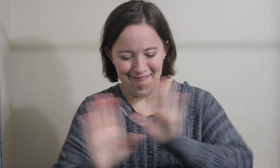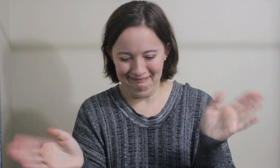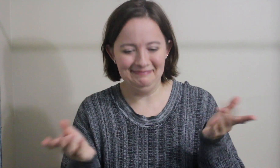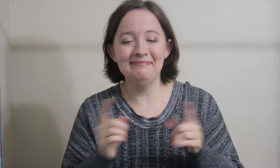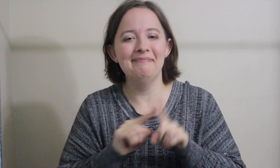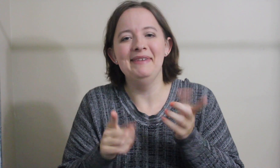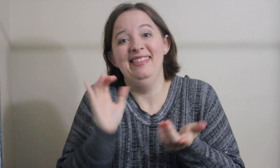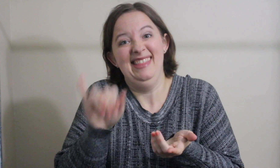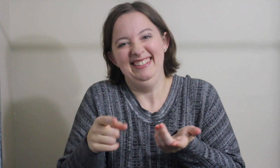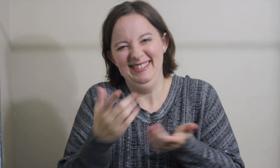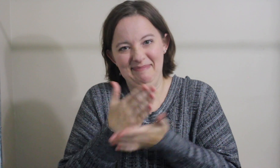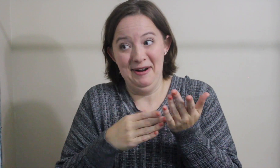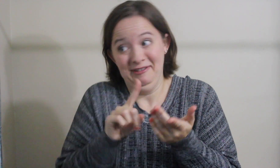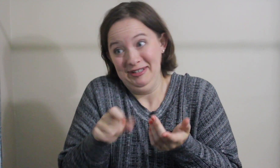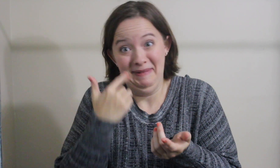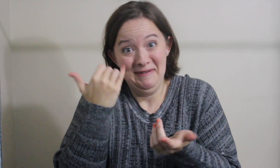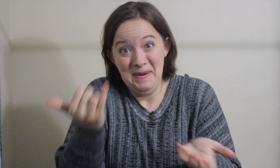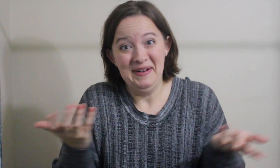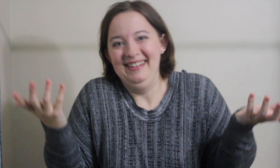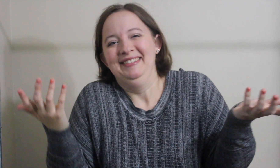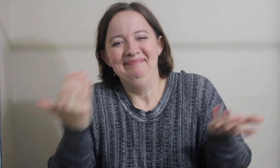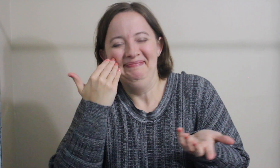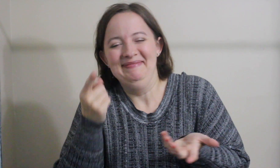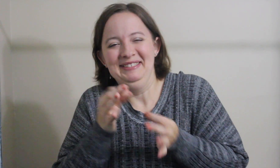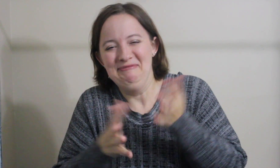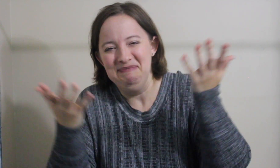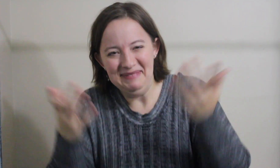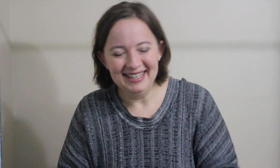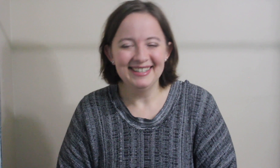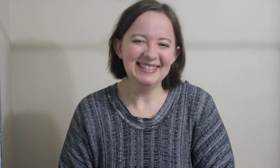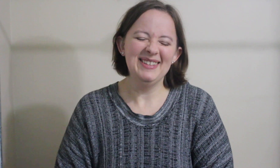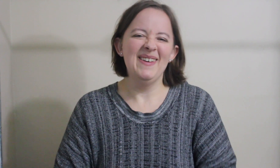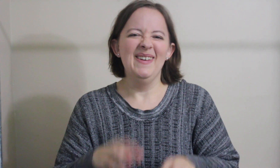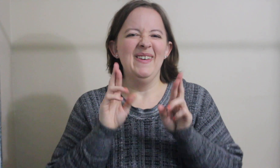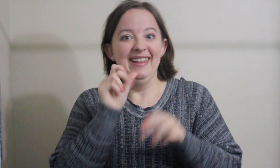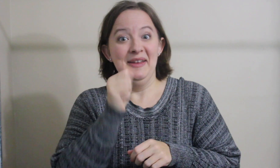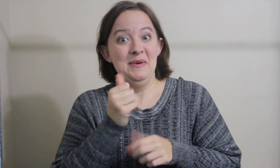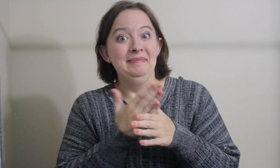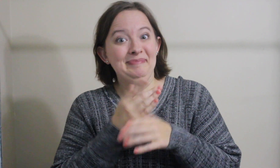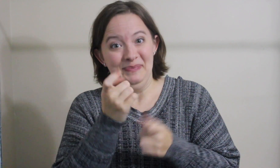you know I'm not saying anything against the Deaf client. That's just part of the job. That's just your a call and you're just the interpreter.